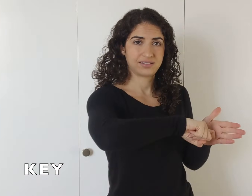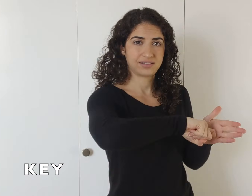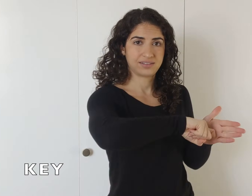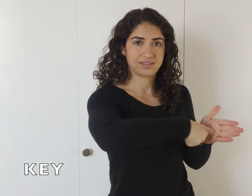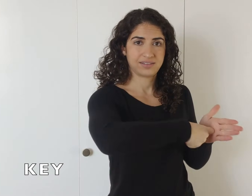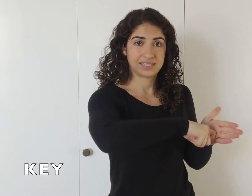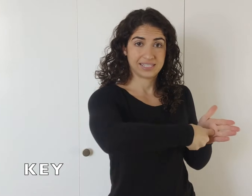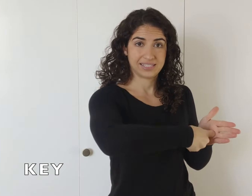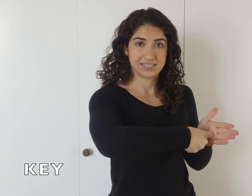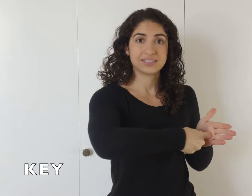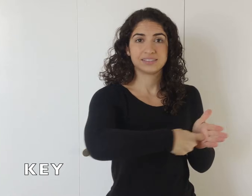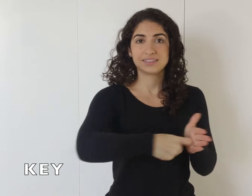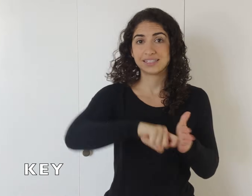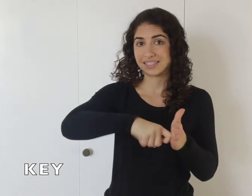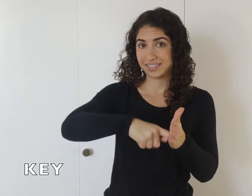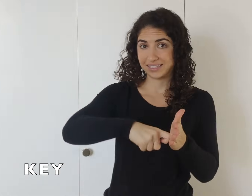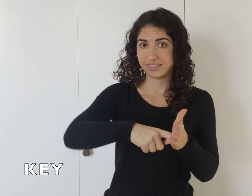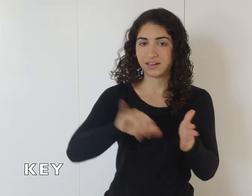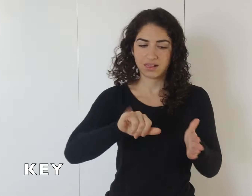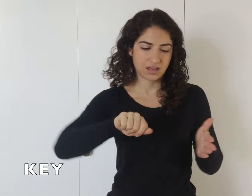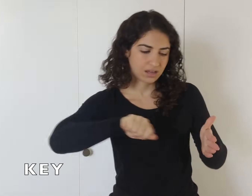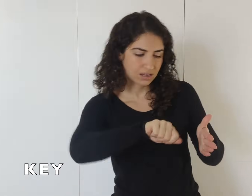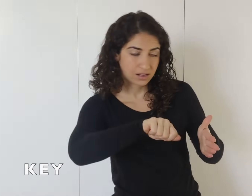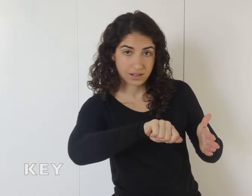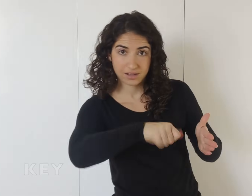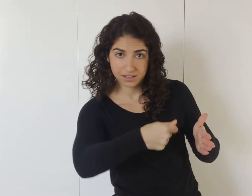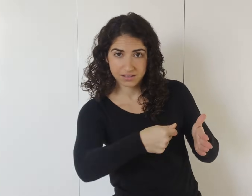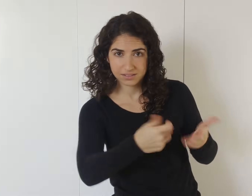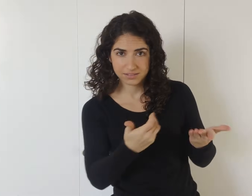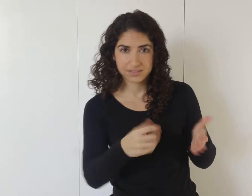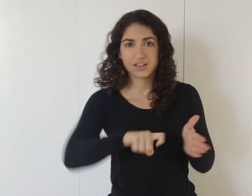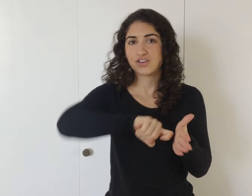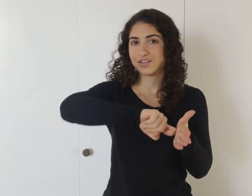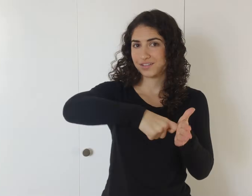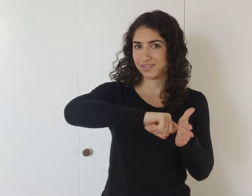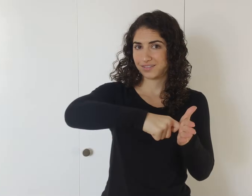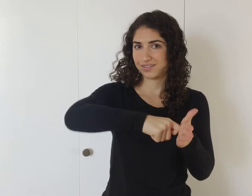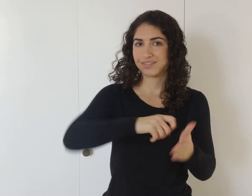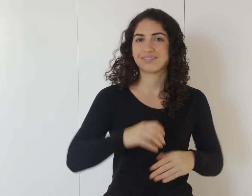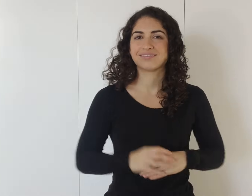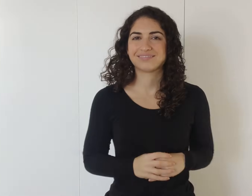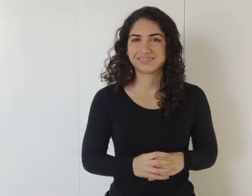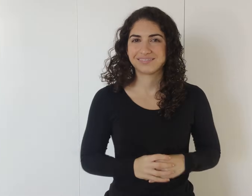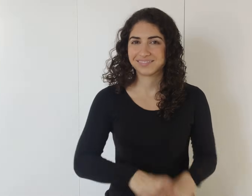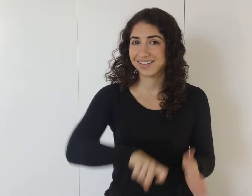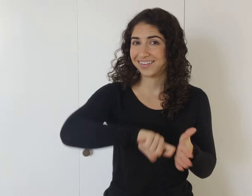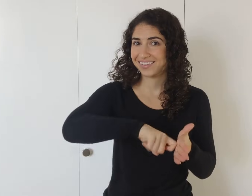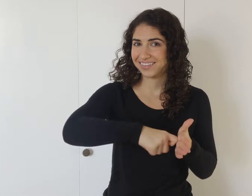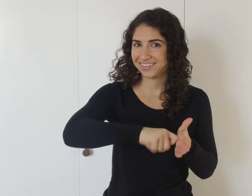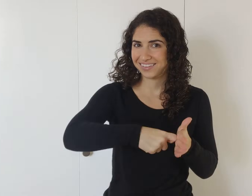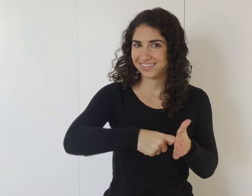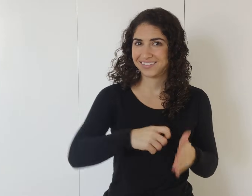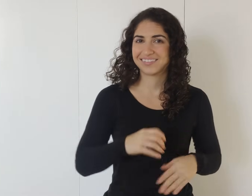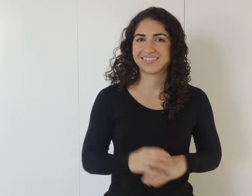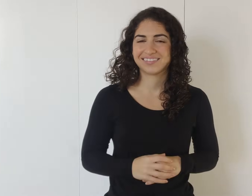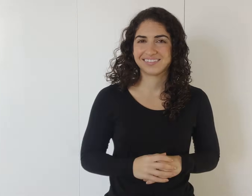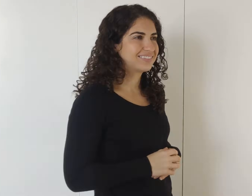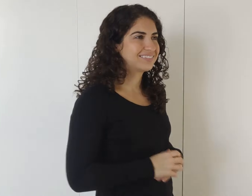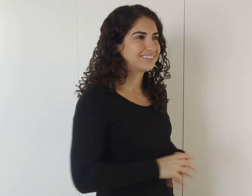KEY, like you're turning a key. KEY.